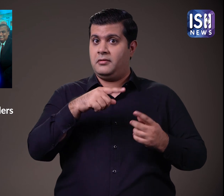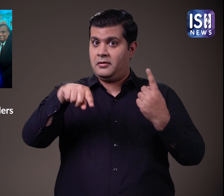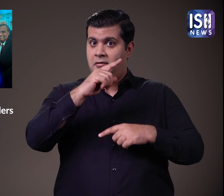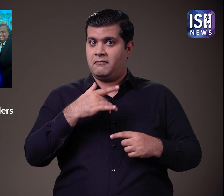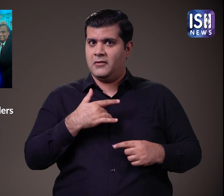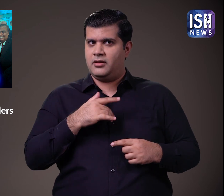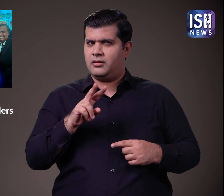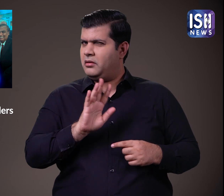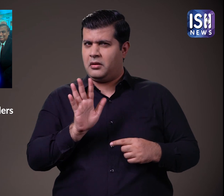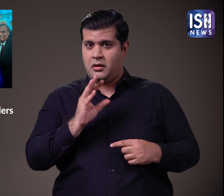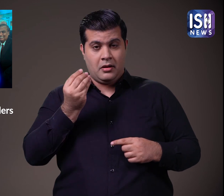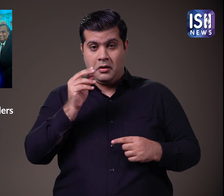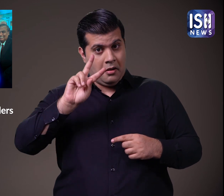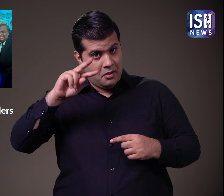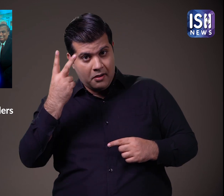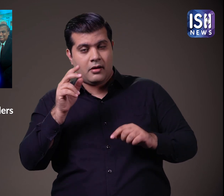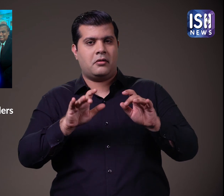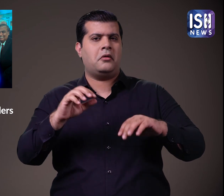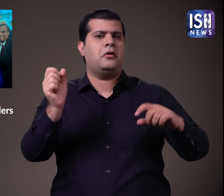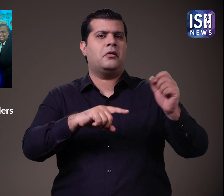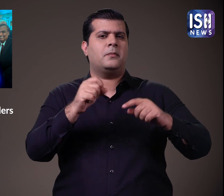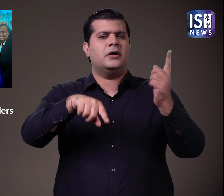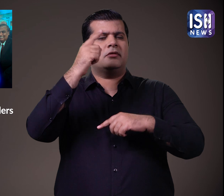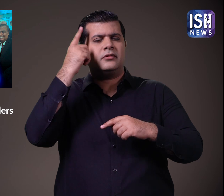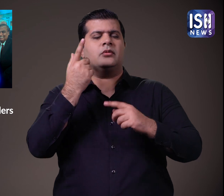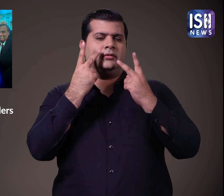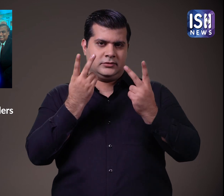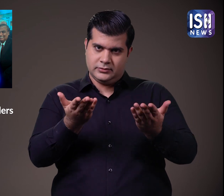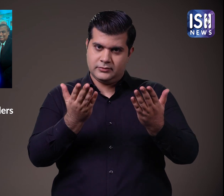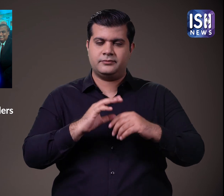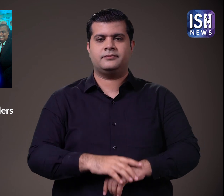What do you think? He is pusposely do it? Let us know in the comments.